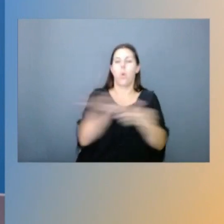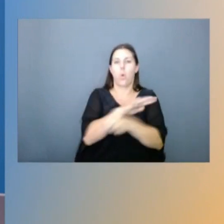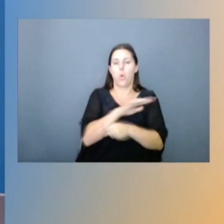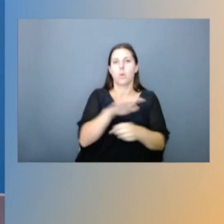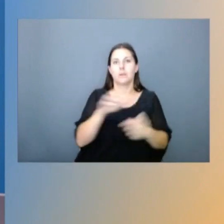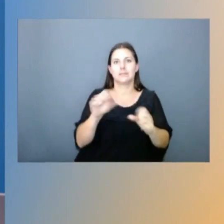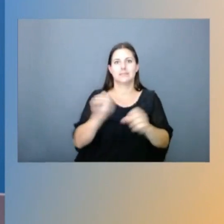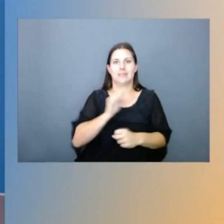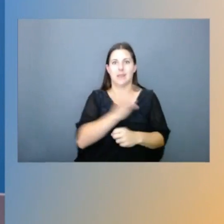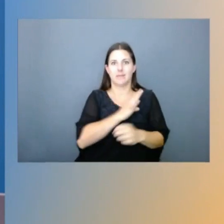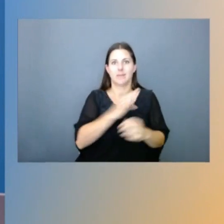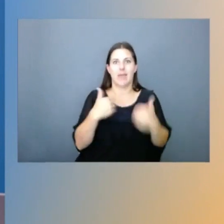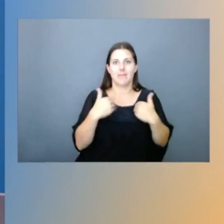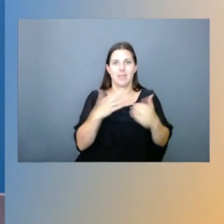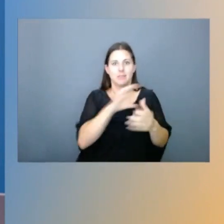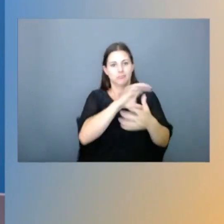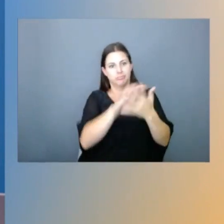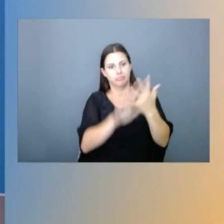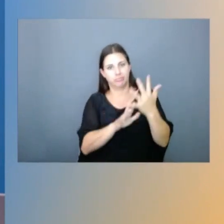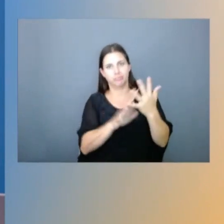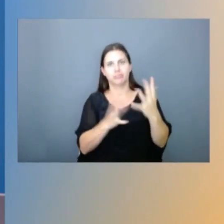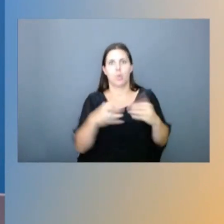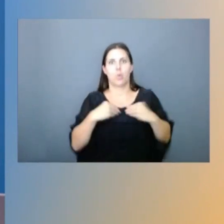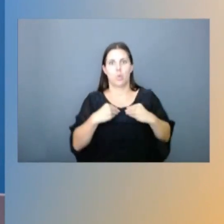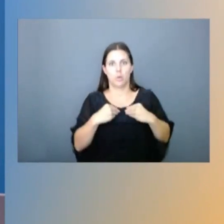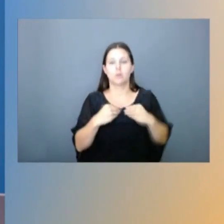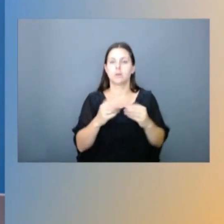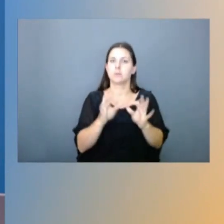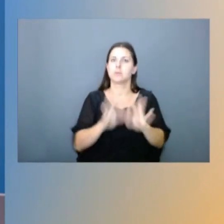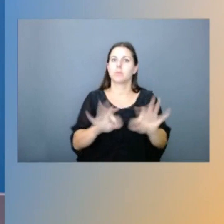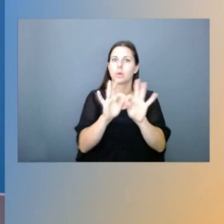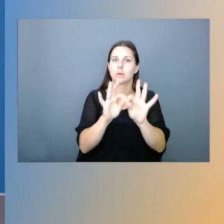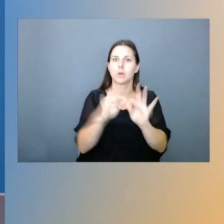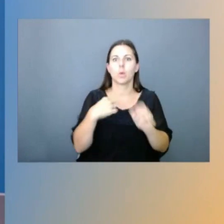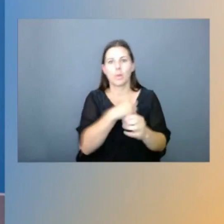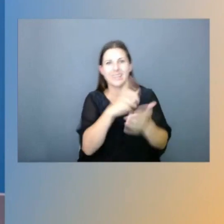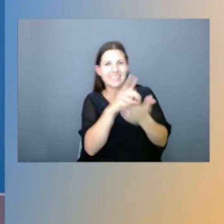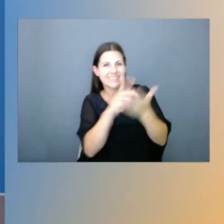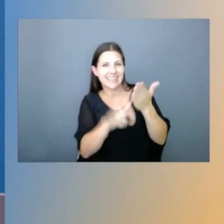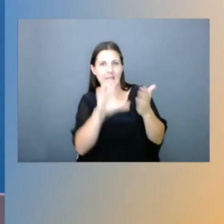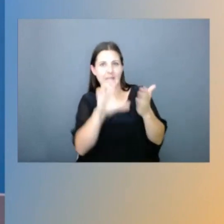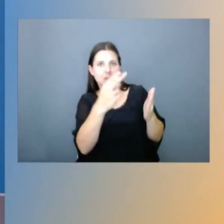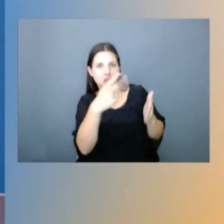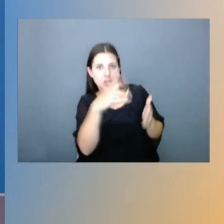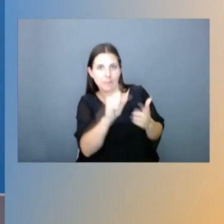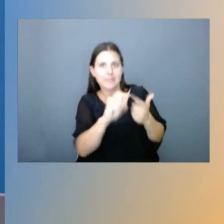Our engineers are able to design the chips and systems with the functionality that's optimized for AWS